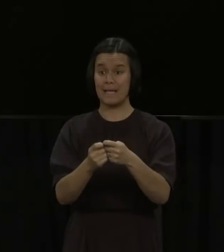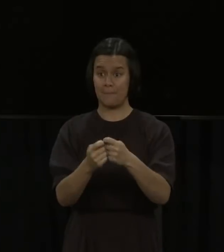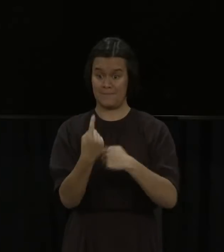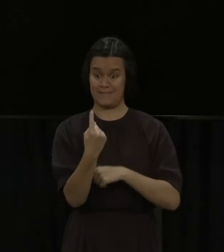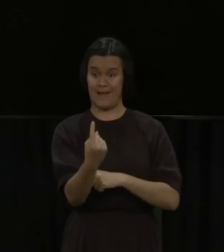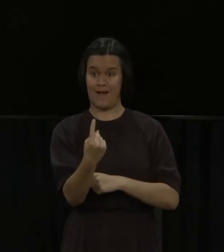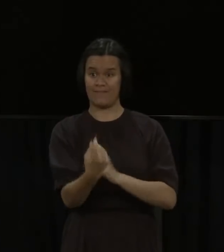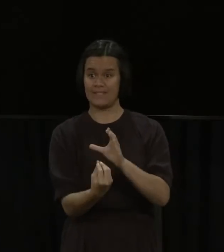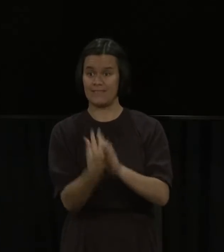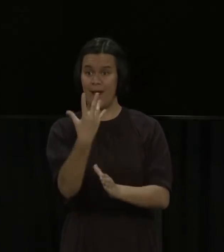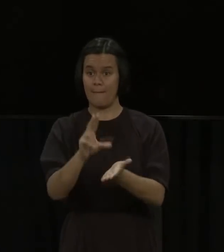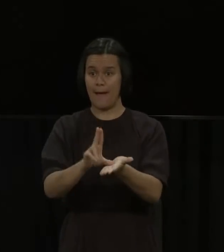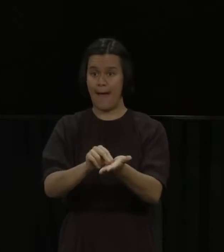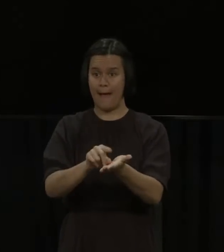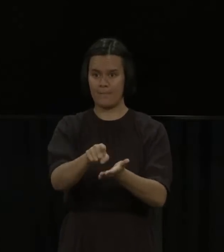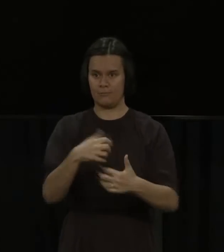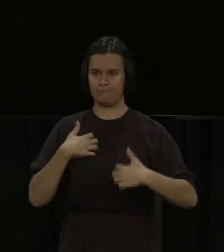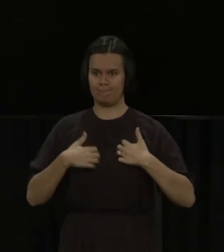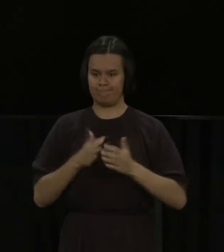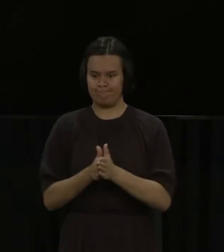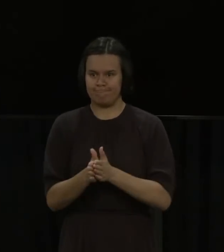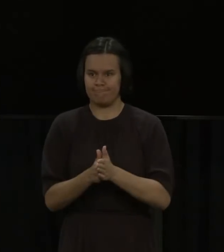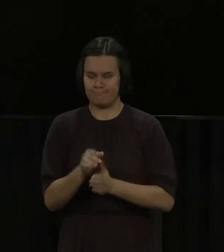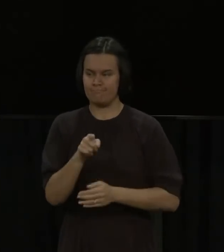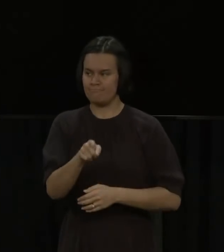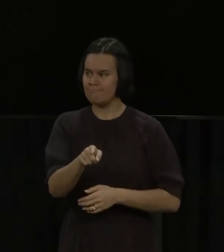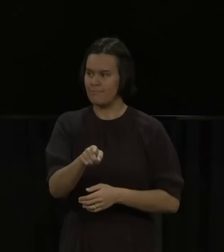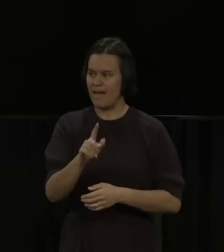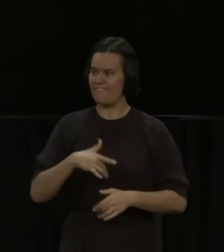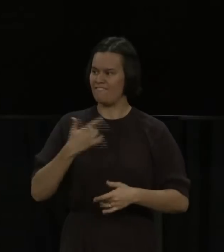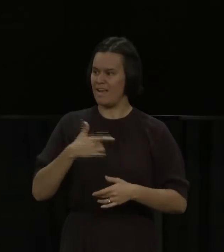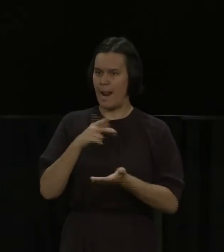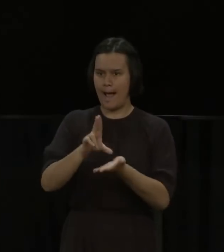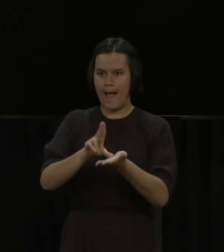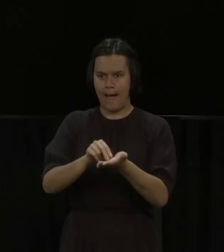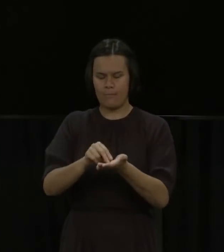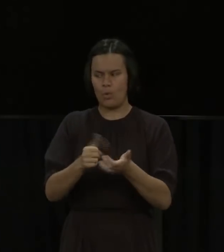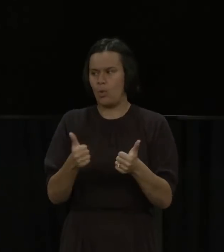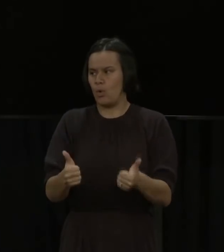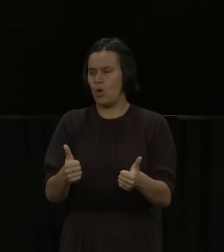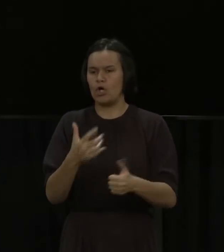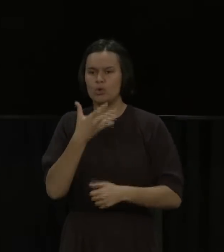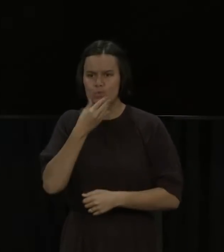specific advice on that. But what I would say is the team who developed this are